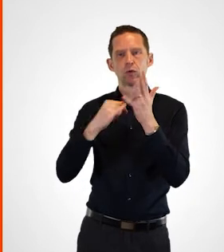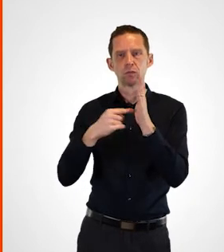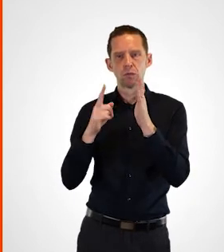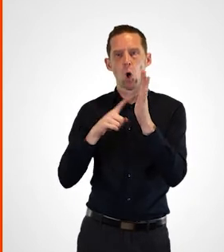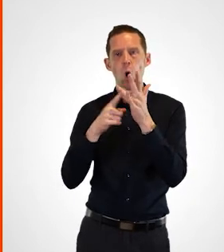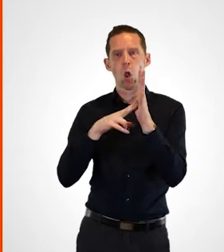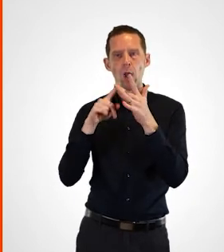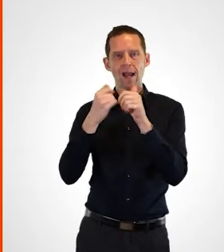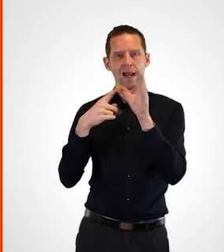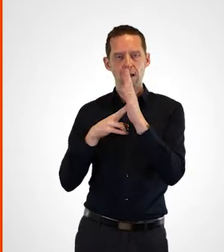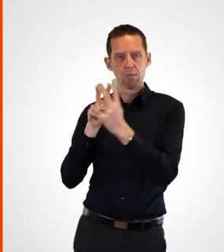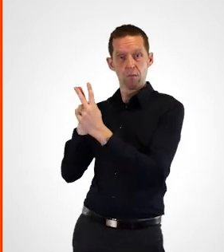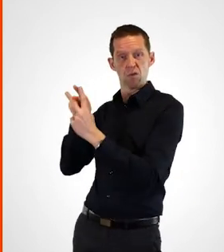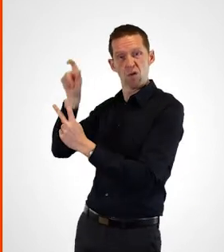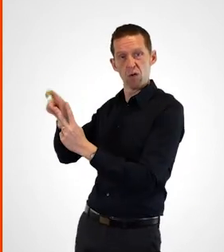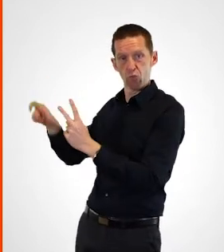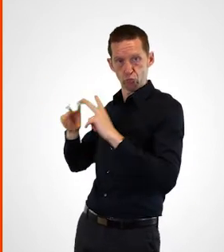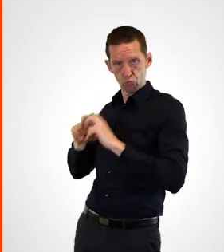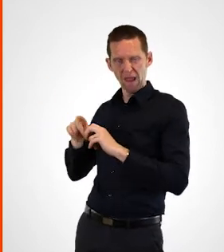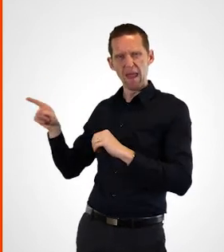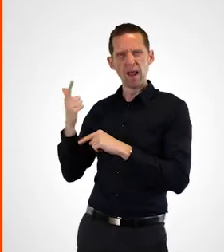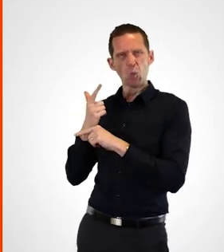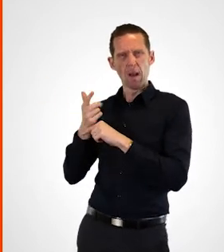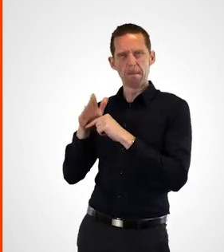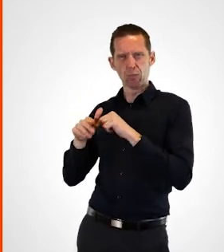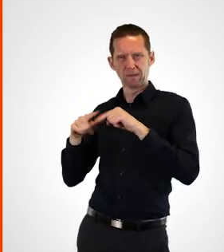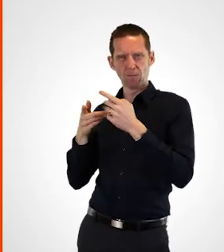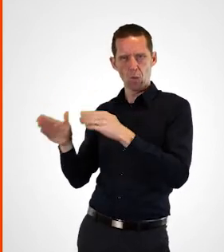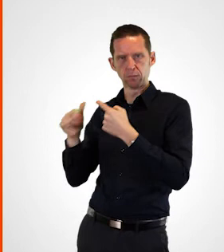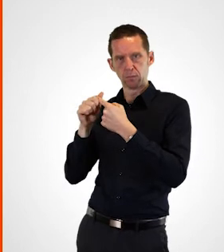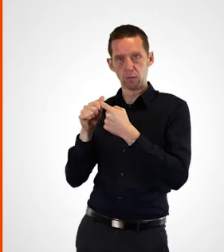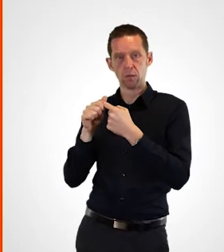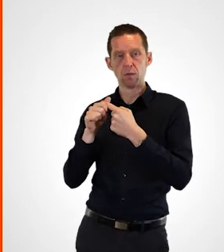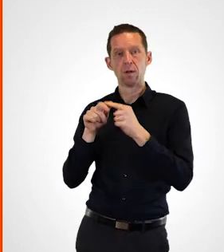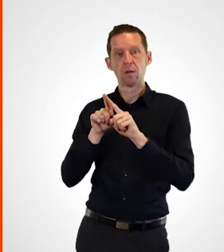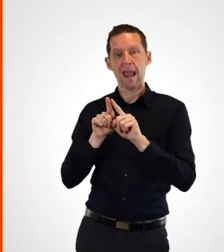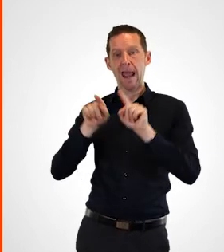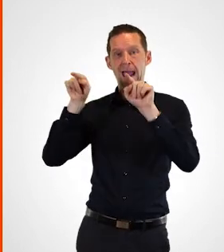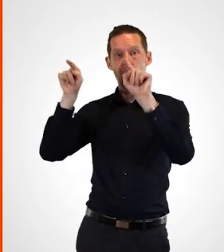for discussing the sources of information in two ways, outside in and inside out.